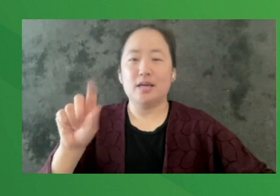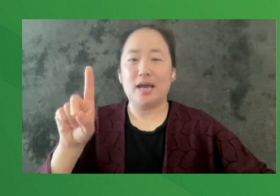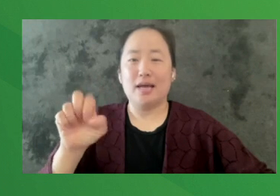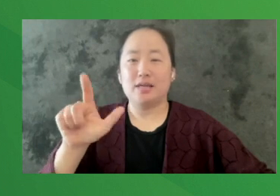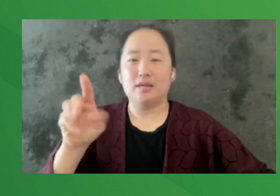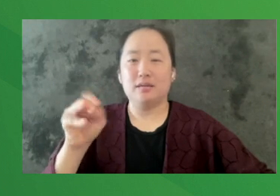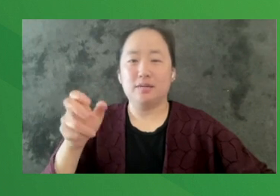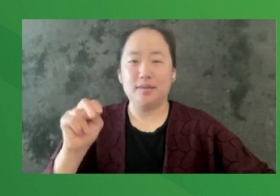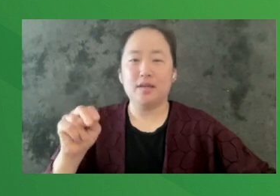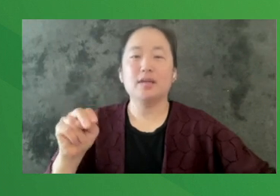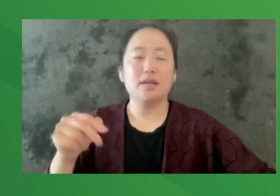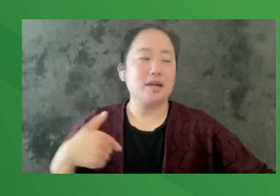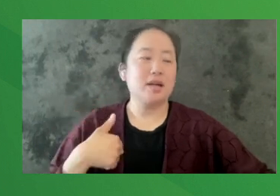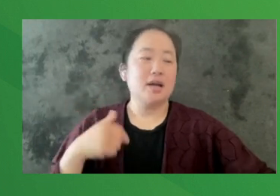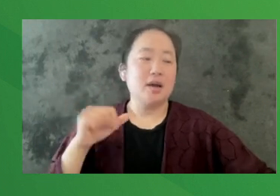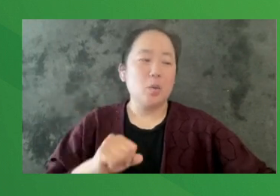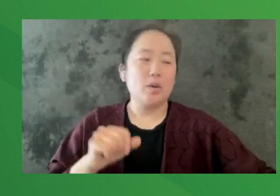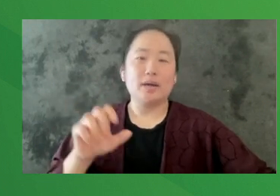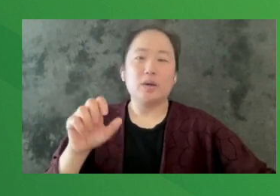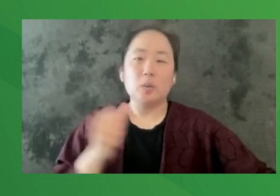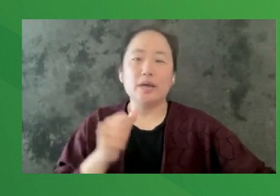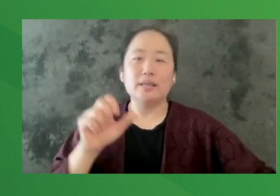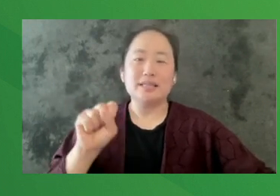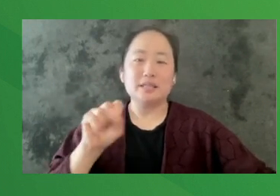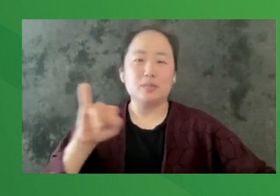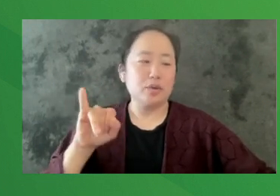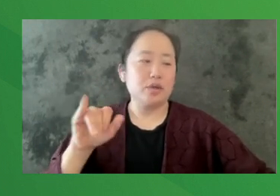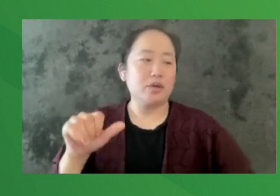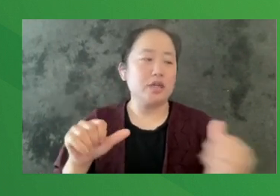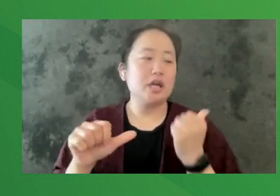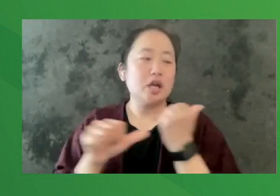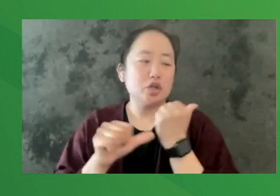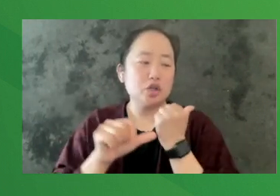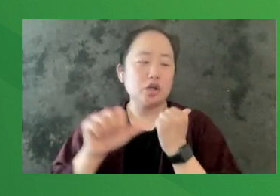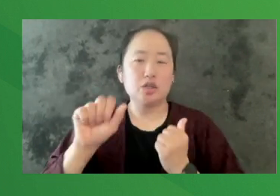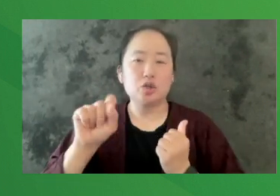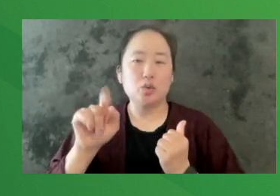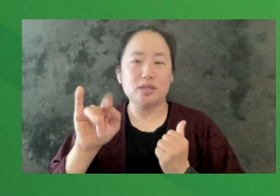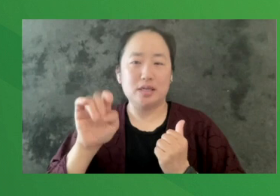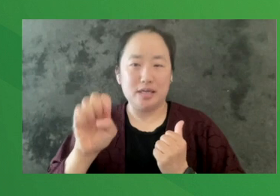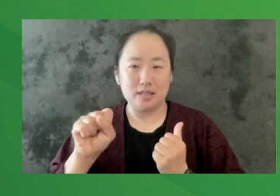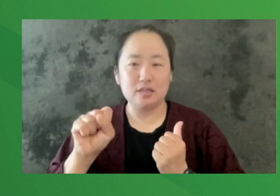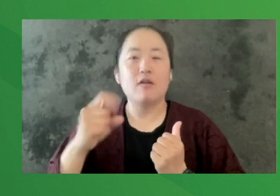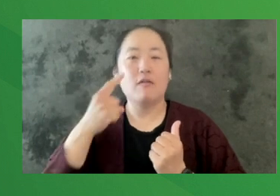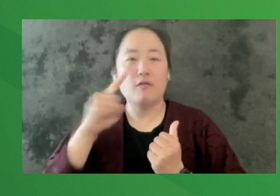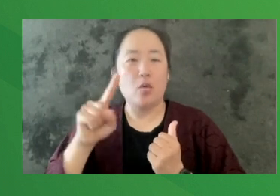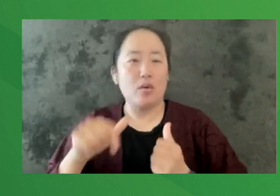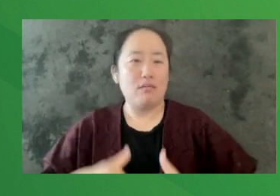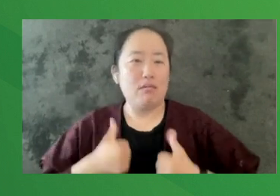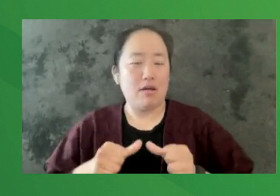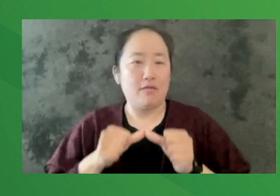And am delighted to introduce you to our panelists today. I'm gonna keep it short and encourage you